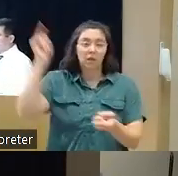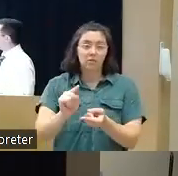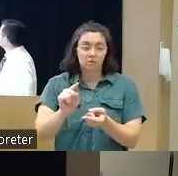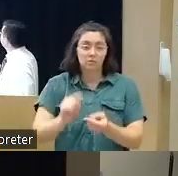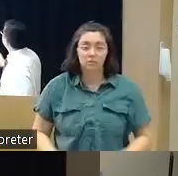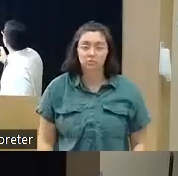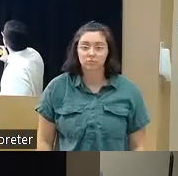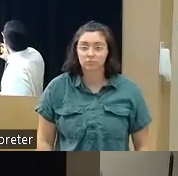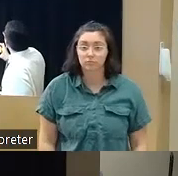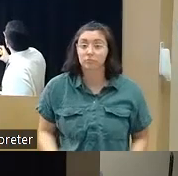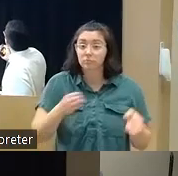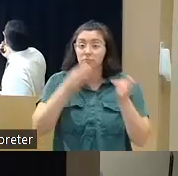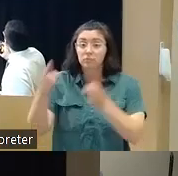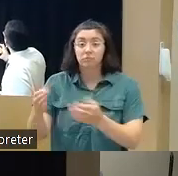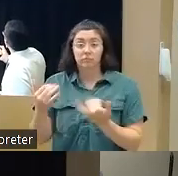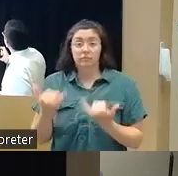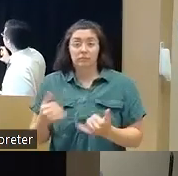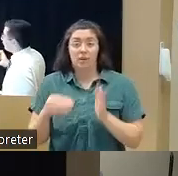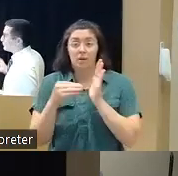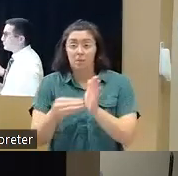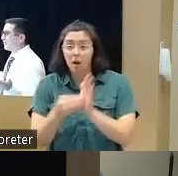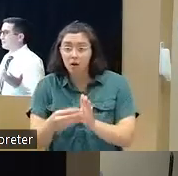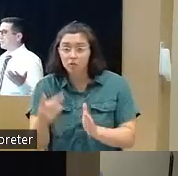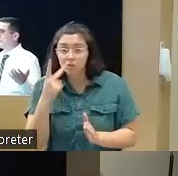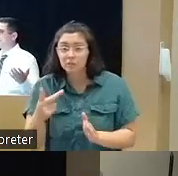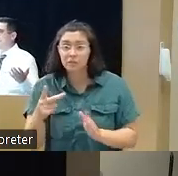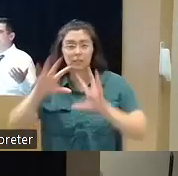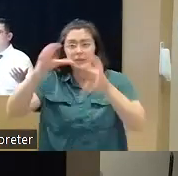look at the current flow modeling for that you can see like a large swath of brain is being